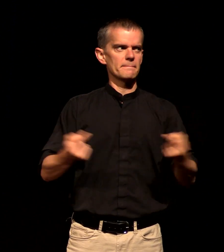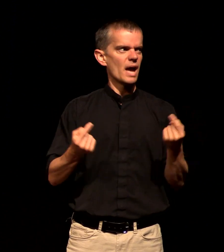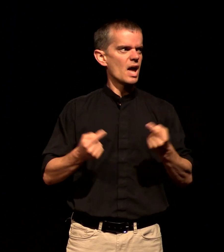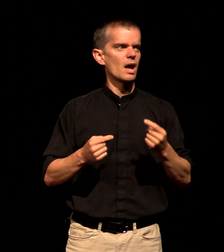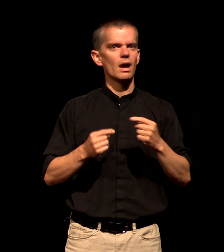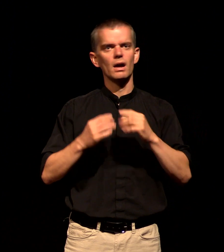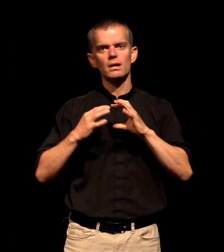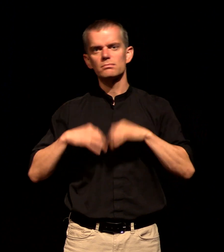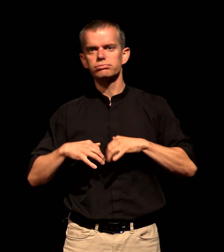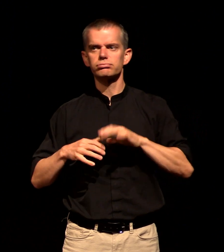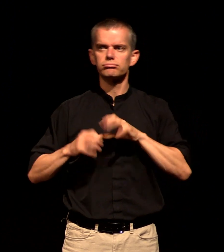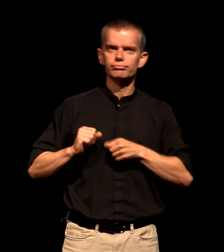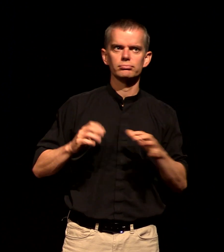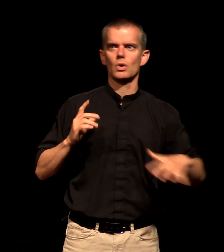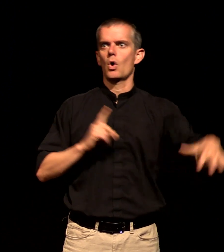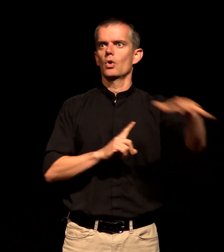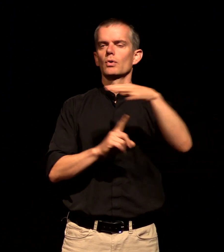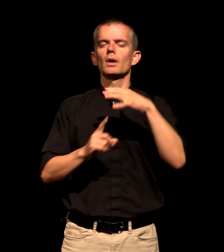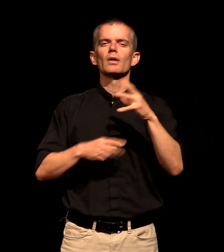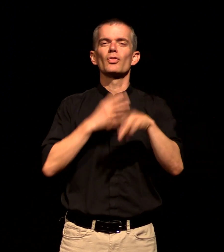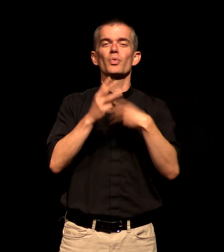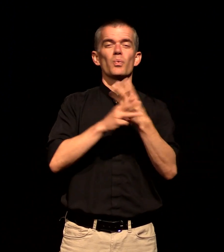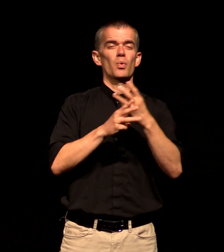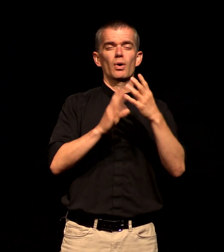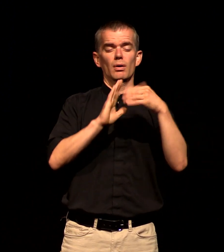That when it seems as though the world is crumbling, the language